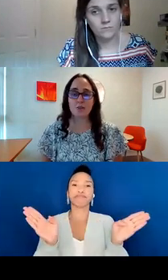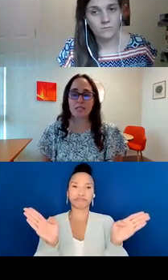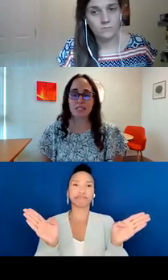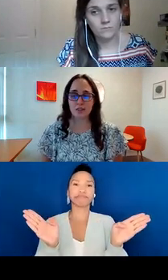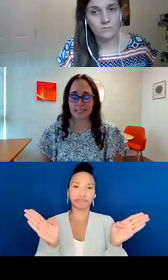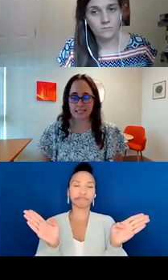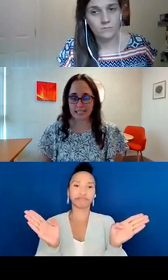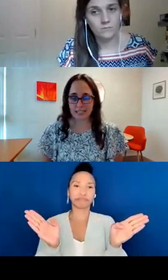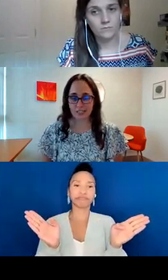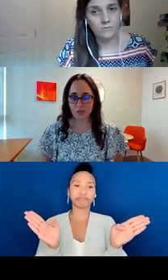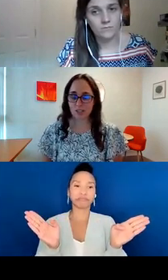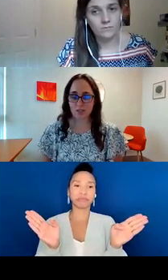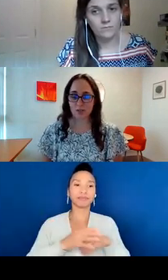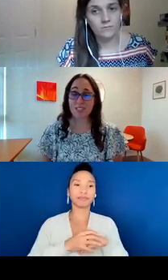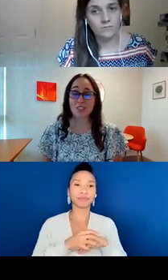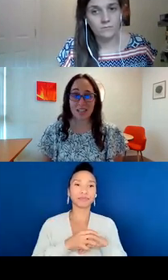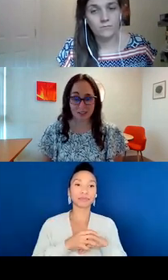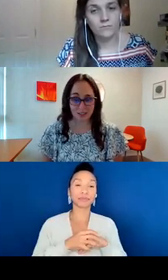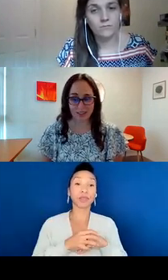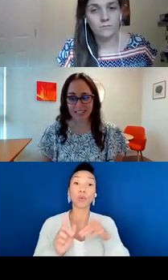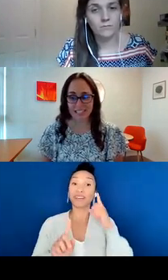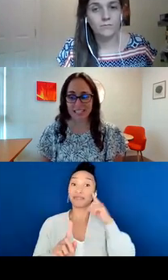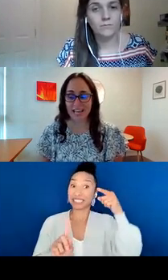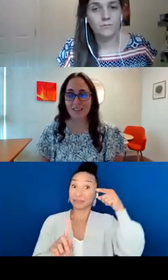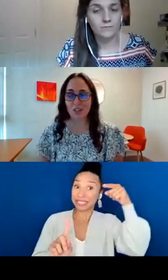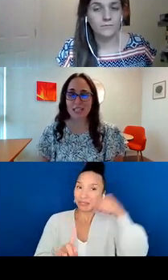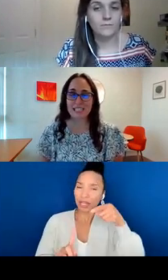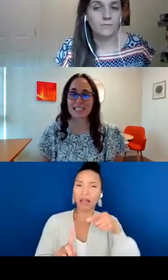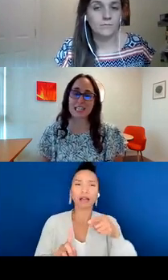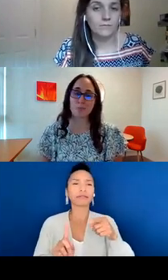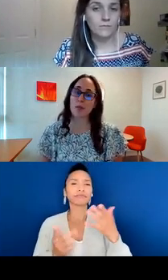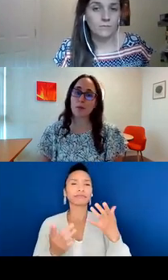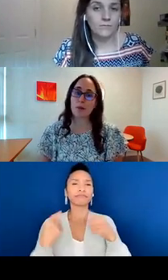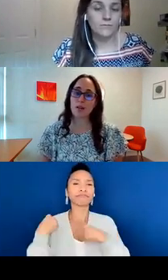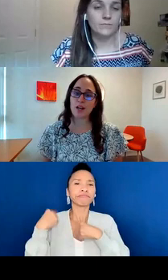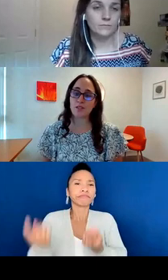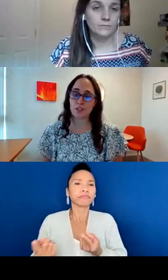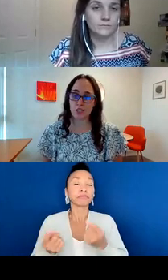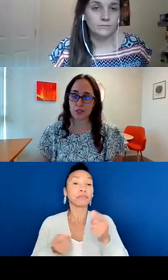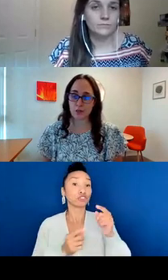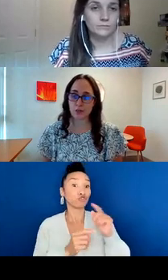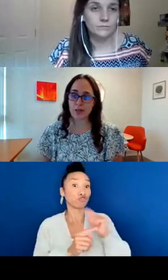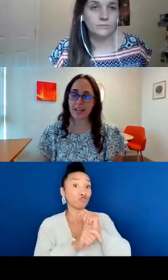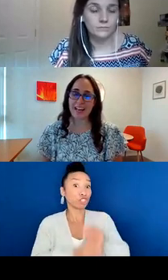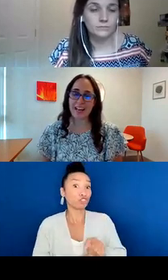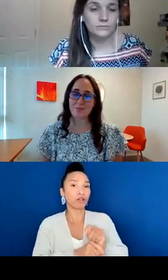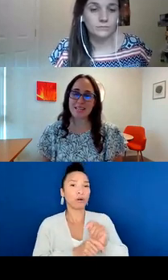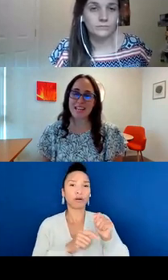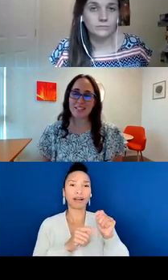T-housing grantees, transitional housing grantees, there is a separate webinar for you